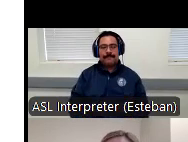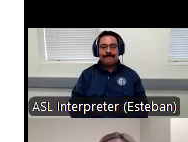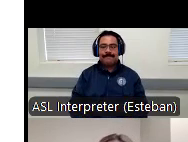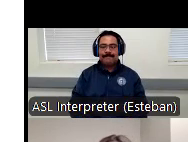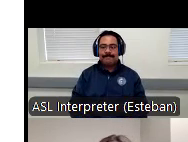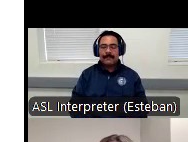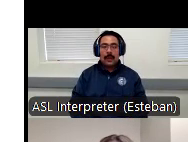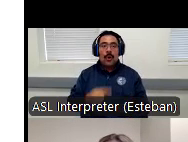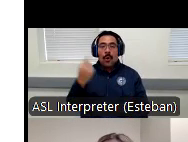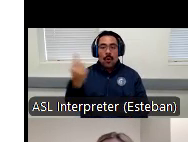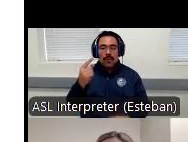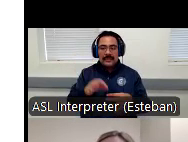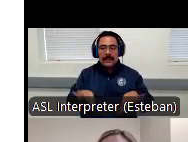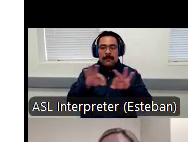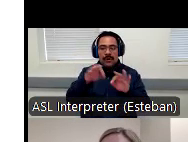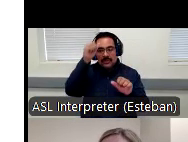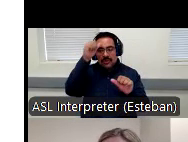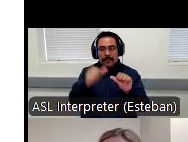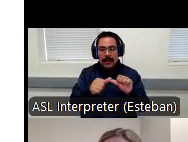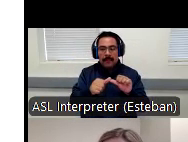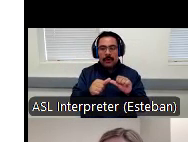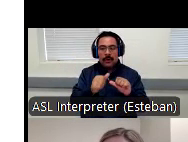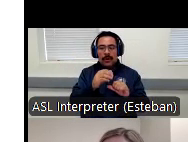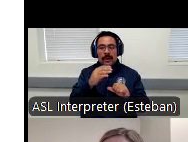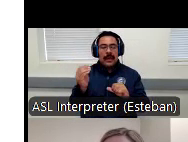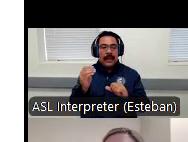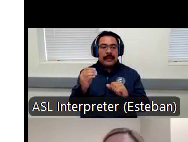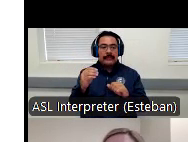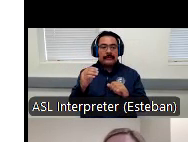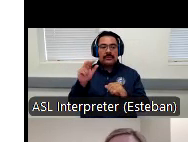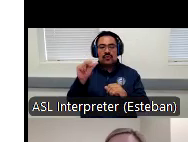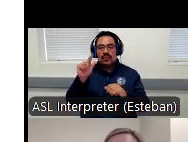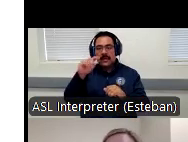It's always important to remember that 20% of adults in the US report living with at least one